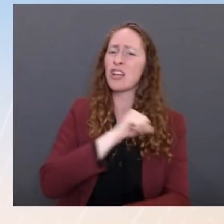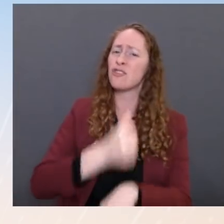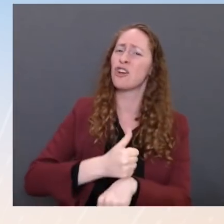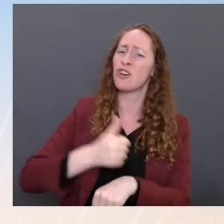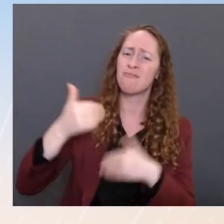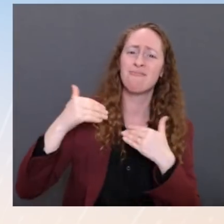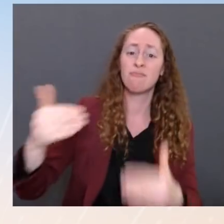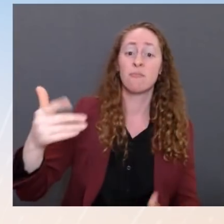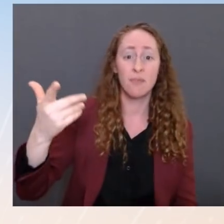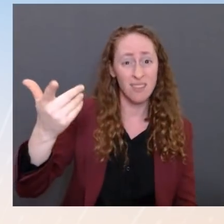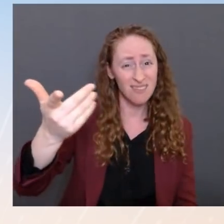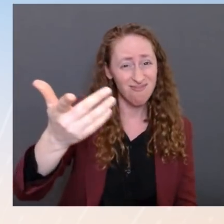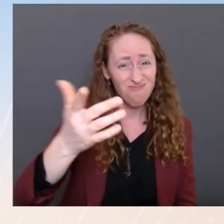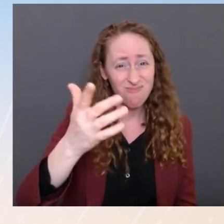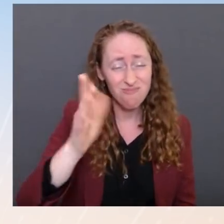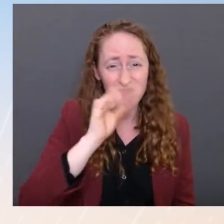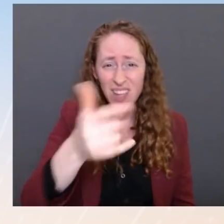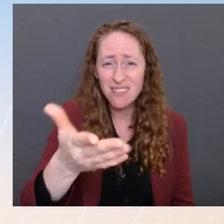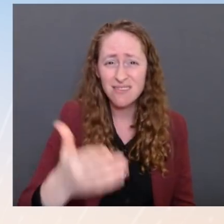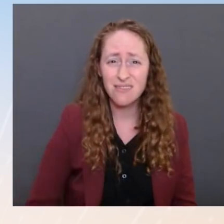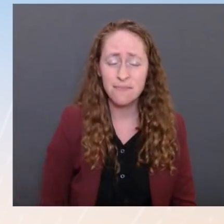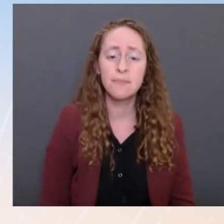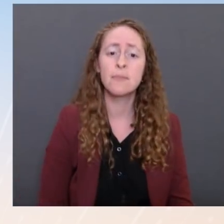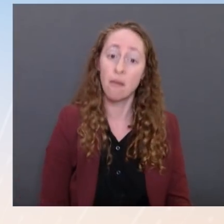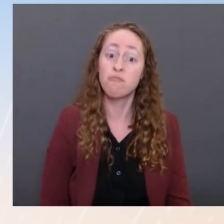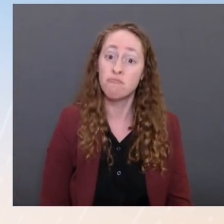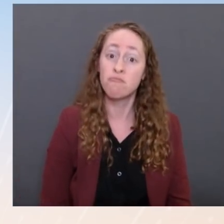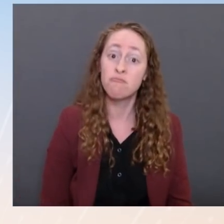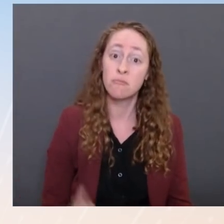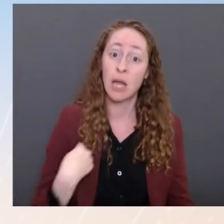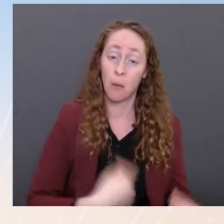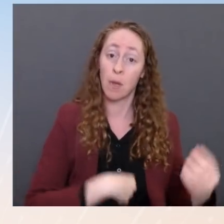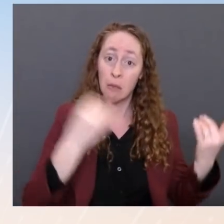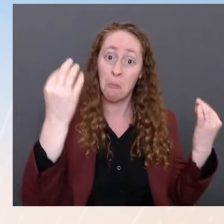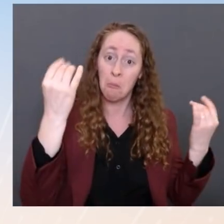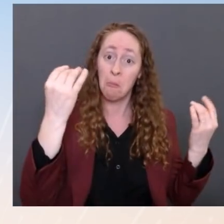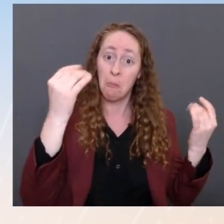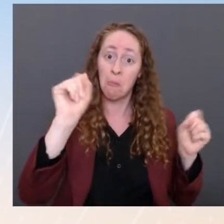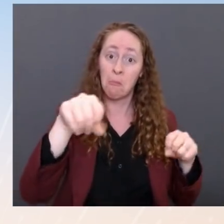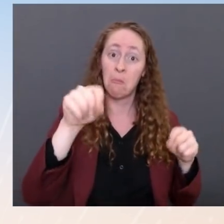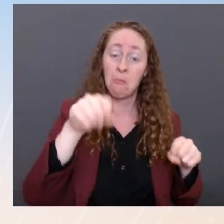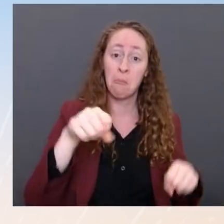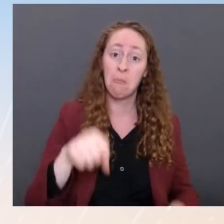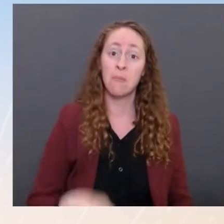I think when you look at the Defense Production Act, you have to ensure that it would actually achieve what you're trying to achieve.